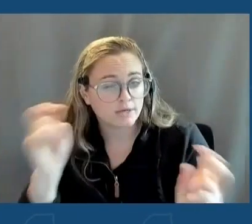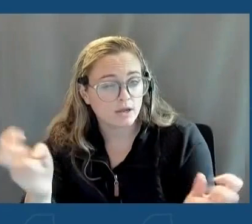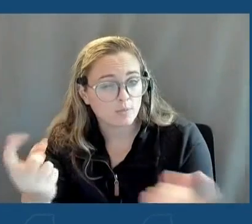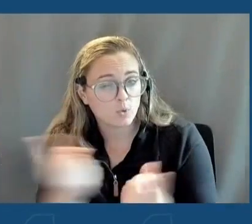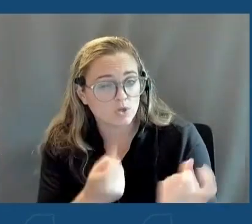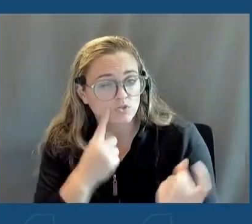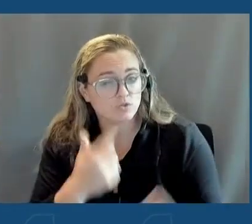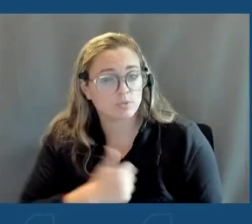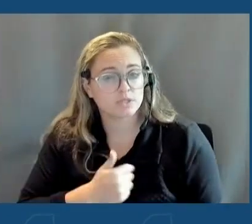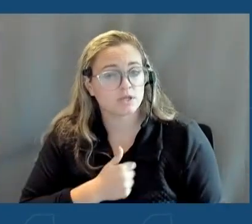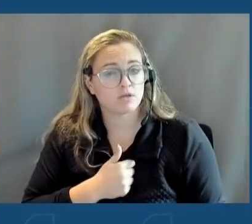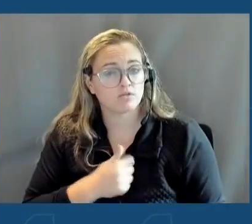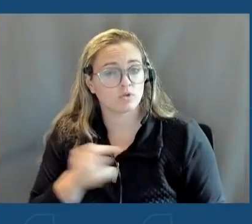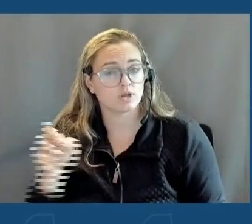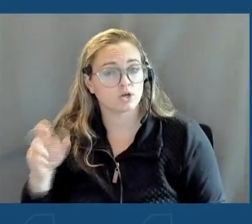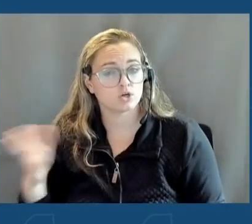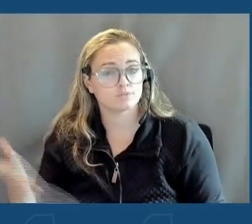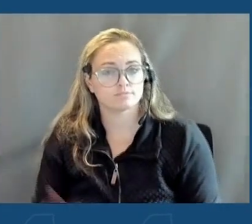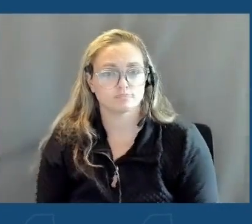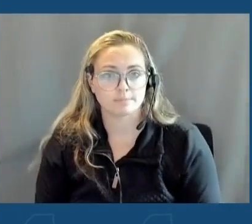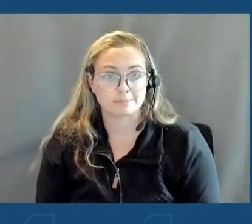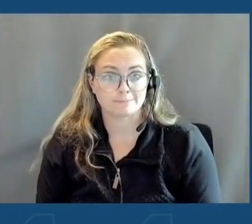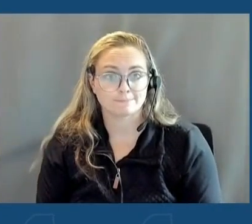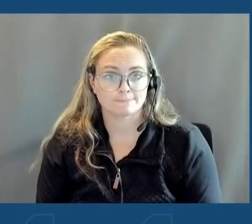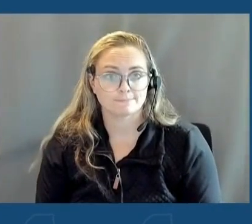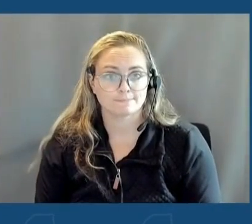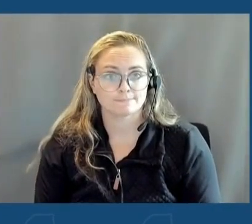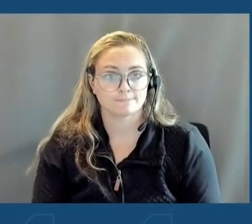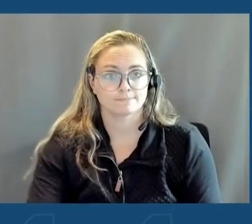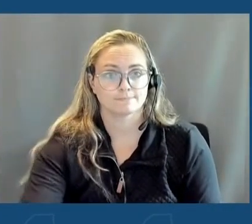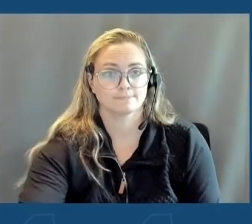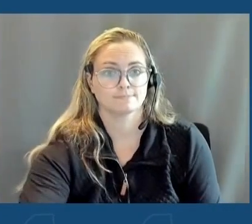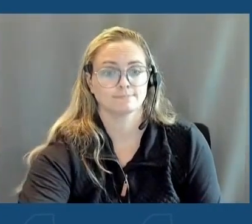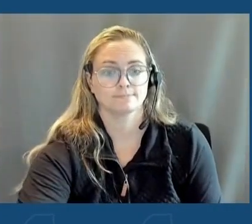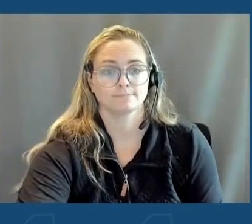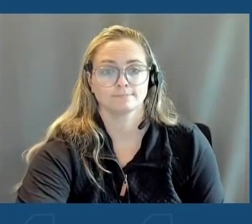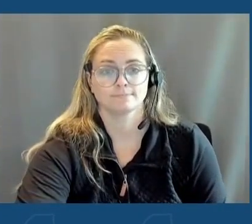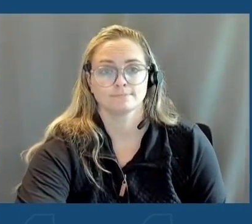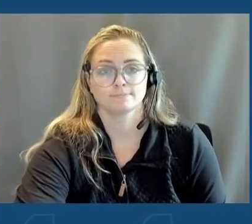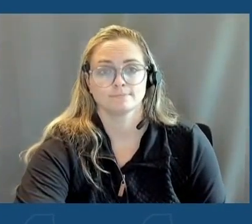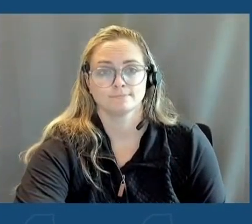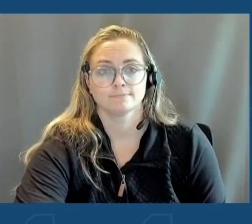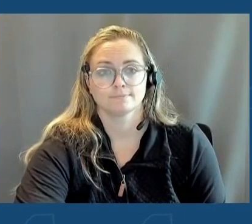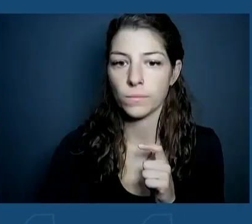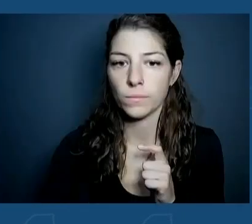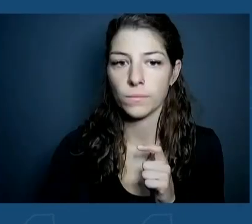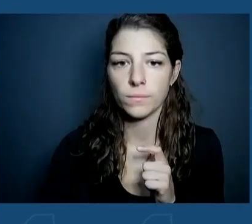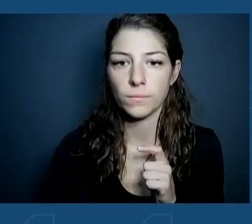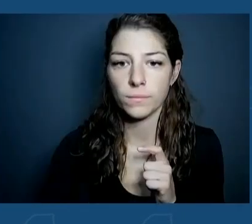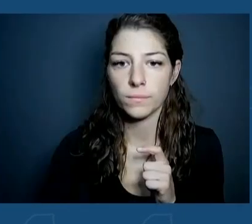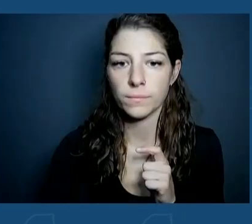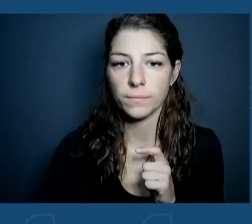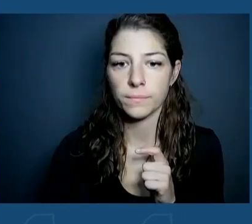PRIORITIES, THAT IS THE PUBLIC SAFETY OF ALL NEW YORKERS. I WANT TO MAKE SURE THAT WE HAD A CHANCE TO ADDRESS THAT.